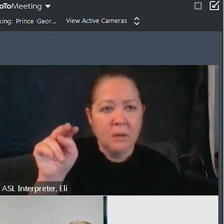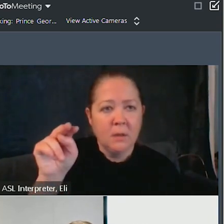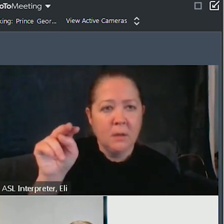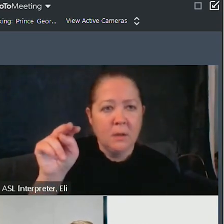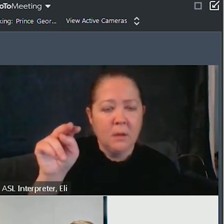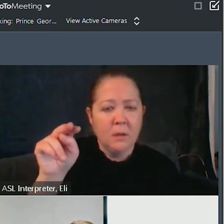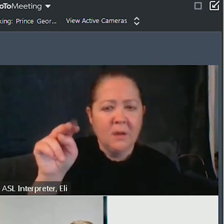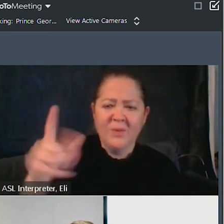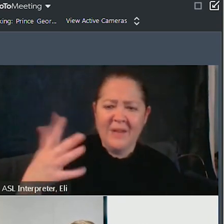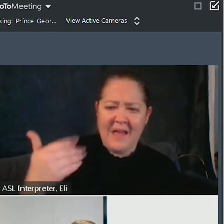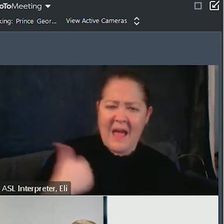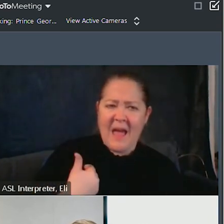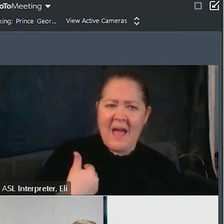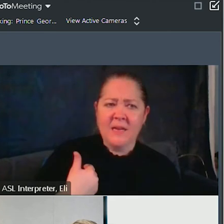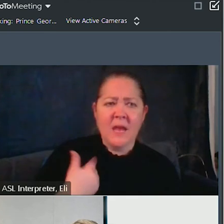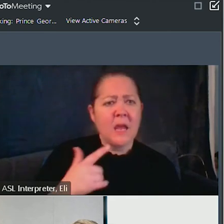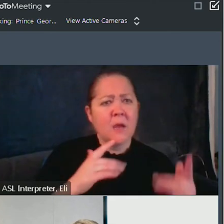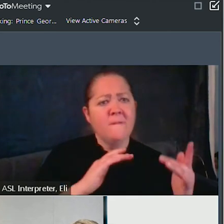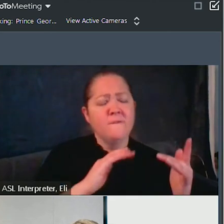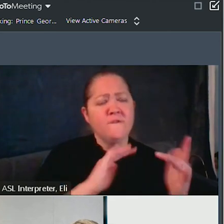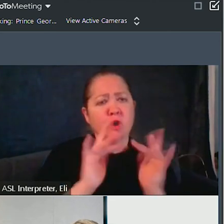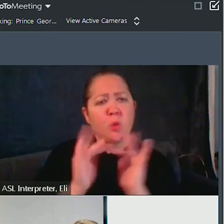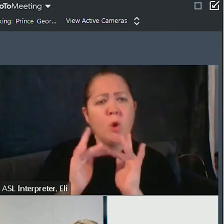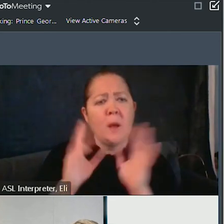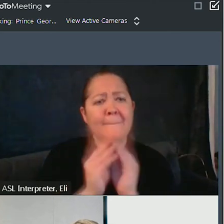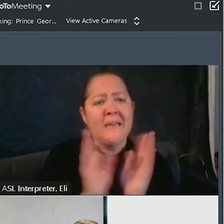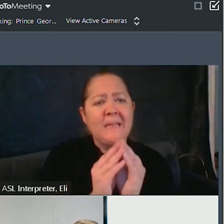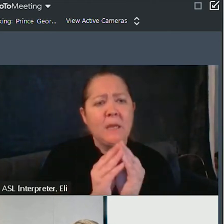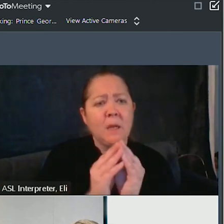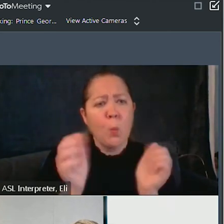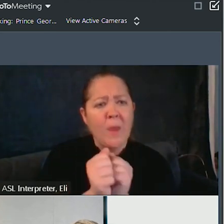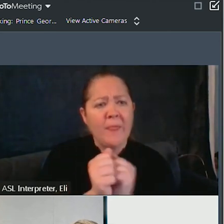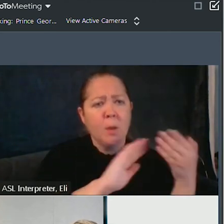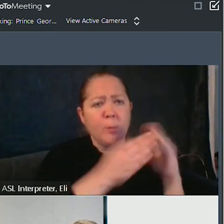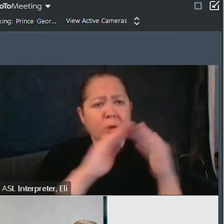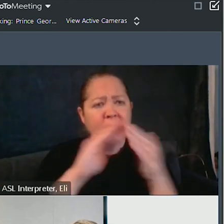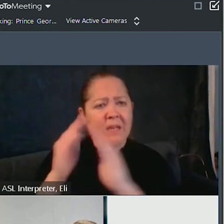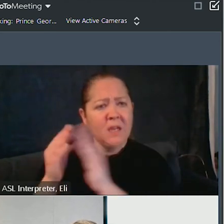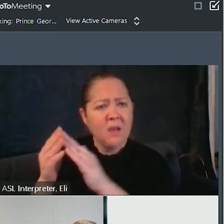with the community? I mean, let me see if someone can answer that. Nice.